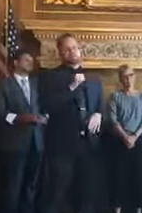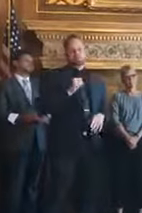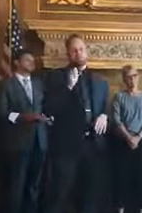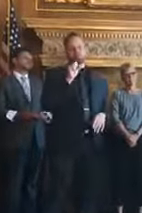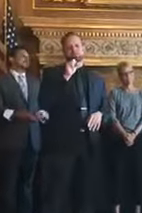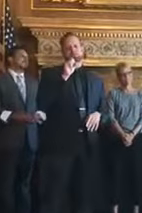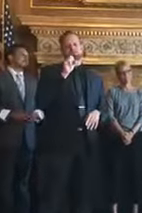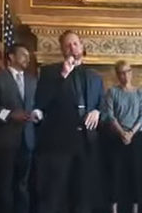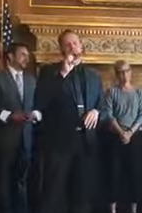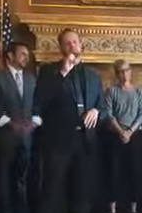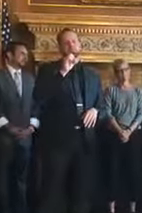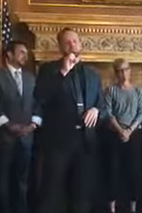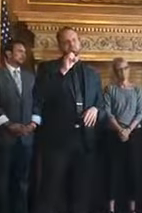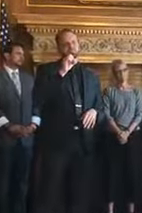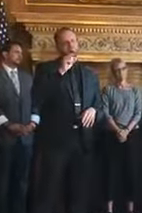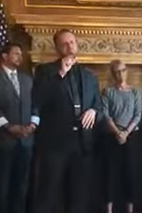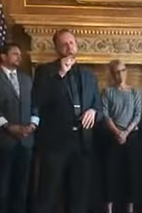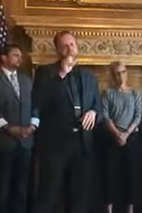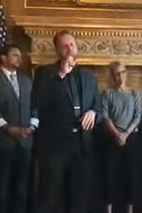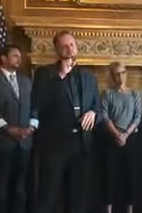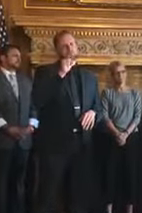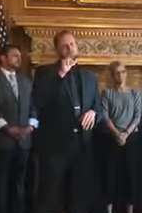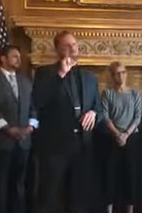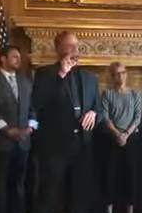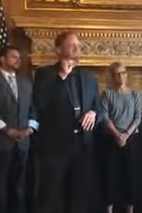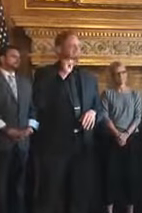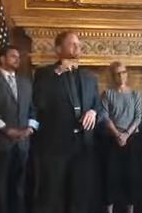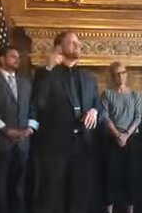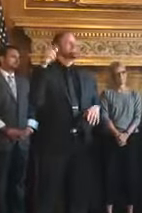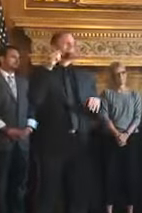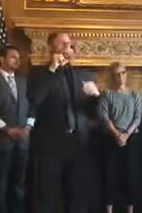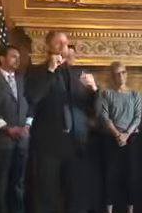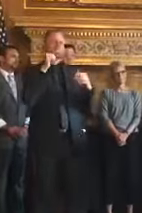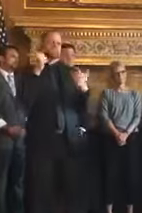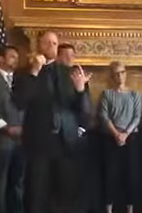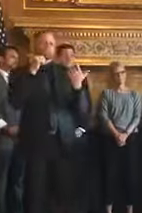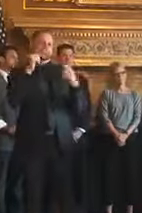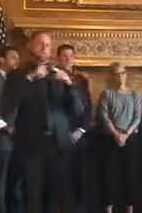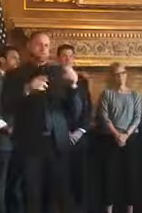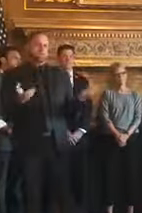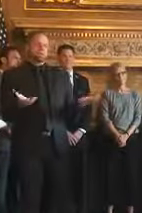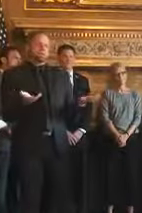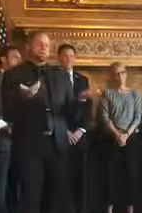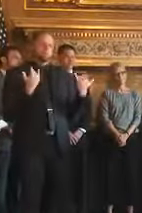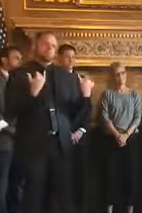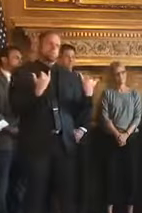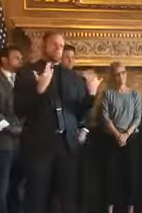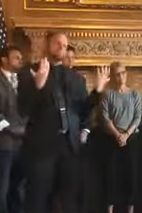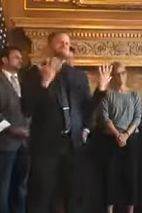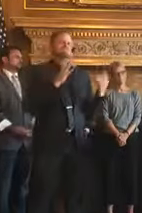I did want to read a brief statement that he provided for today in his absence.